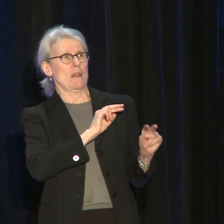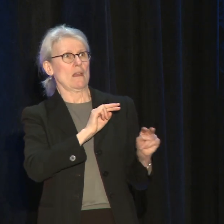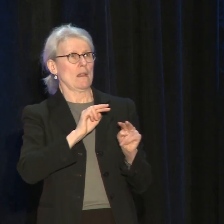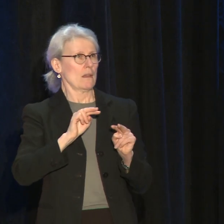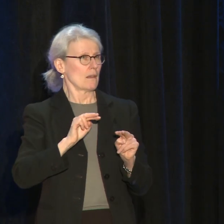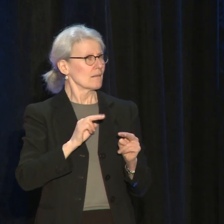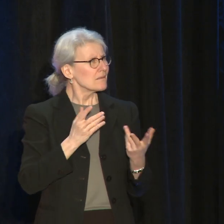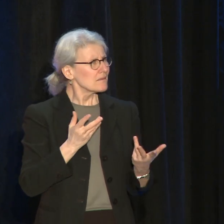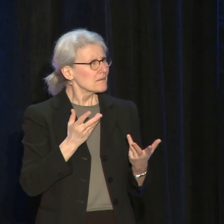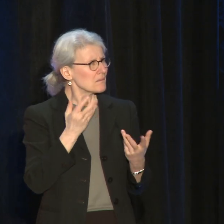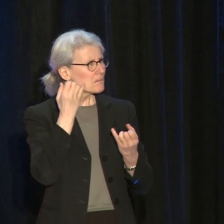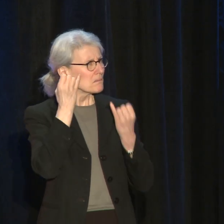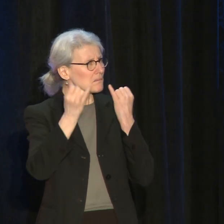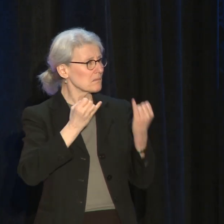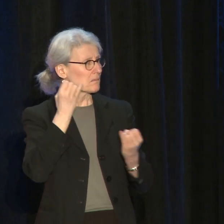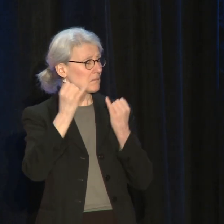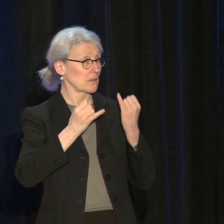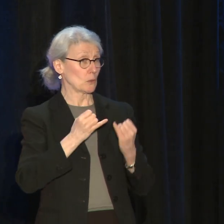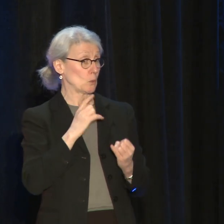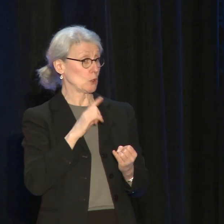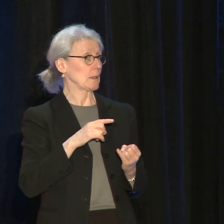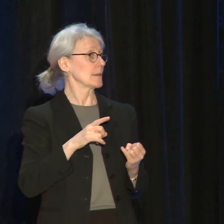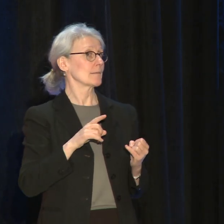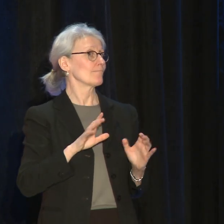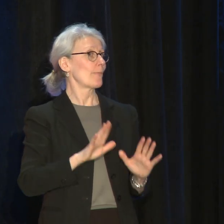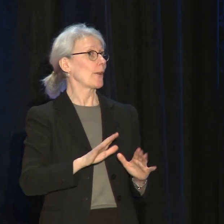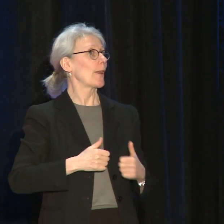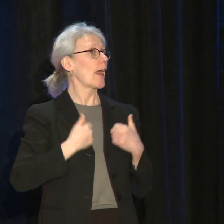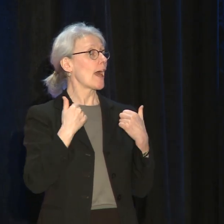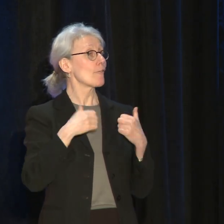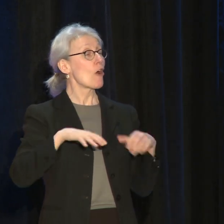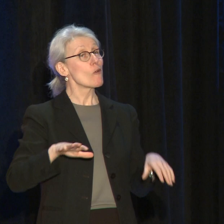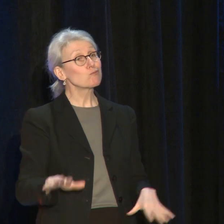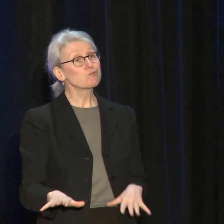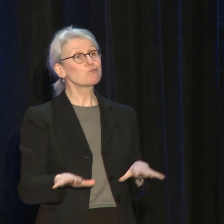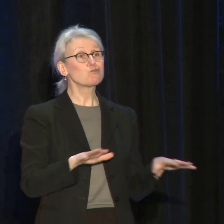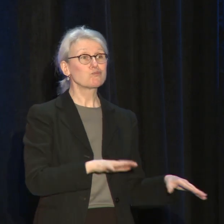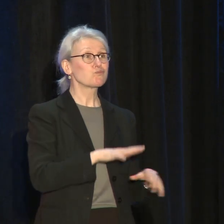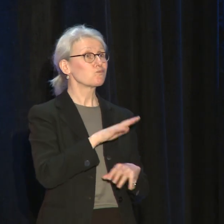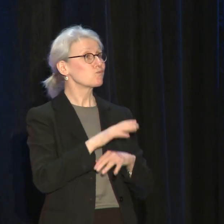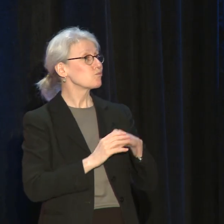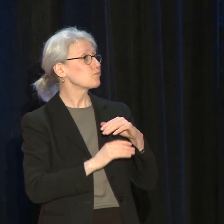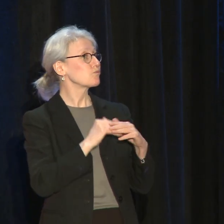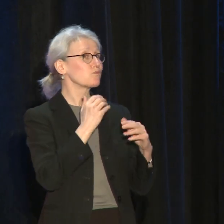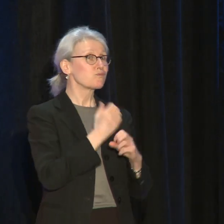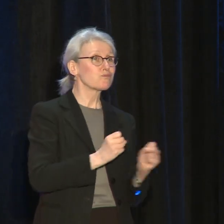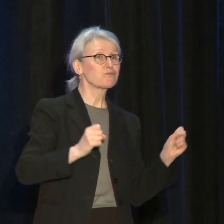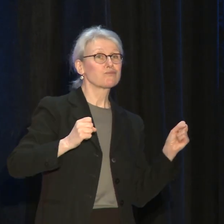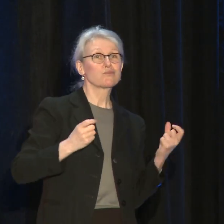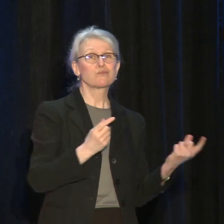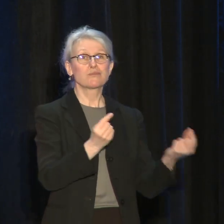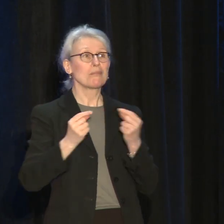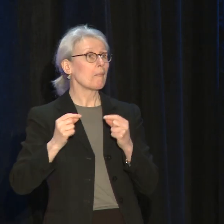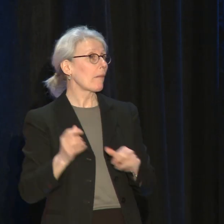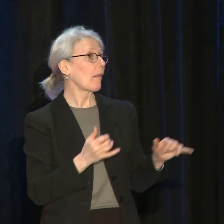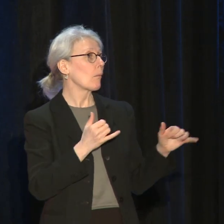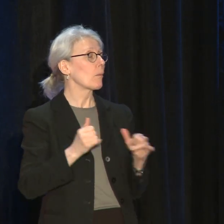That makes the lives of those people in those communities, the dynamics in the community,